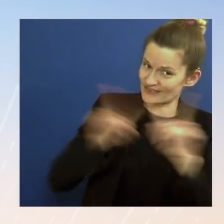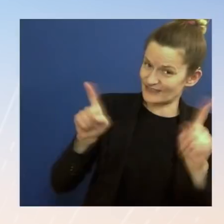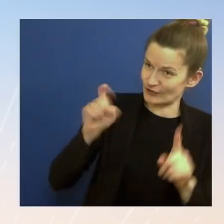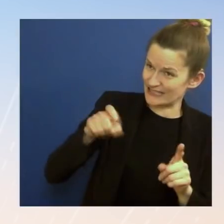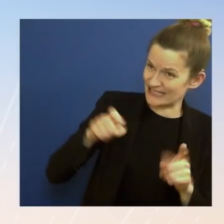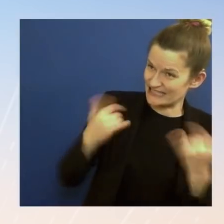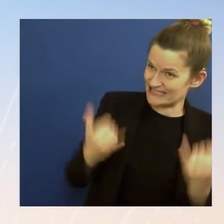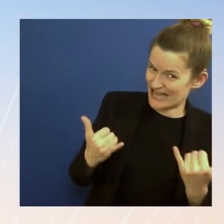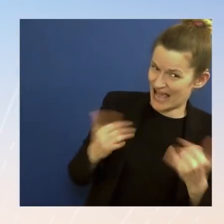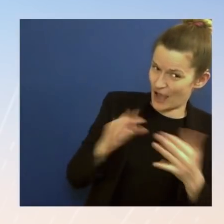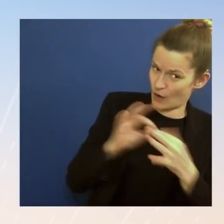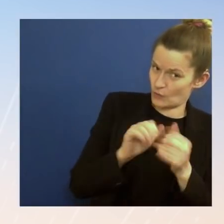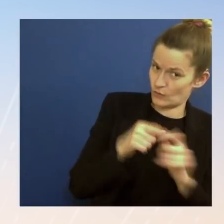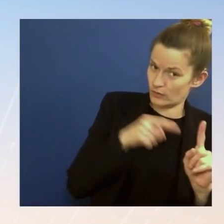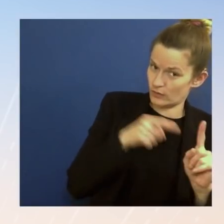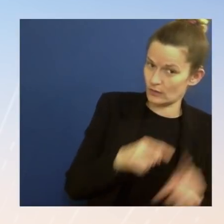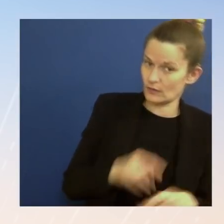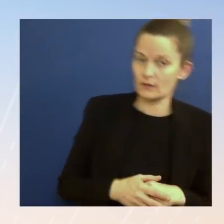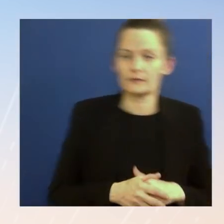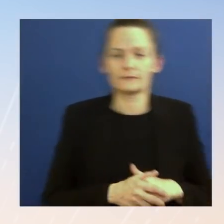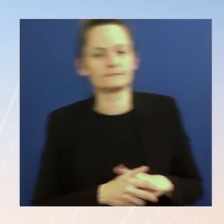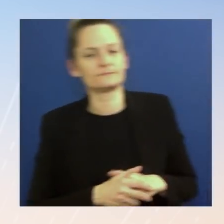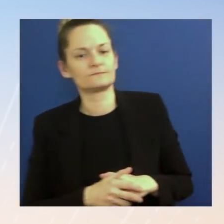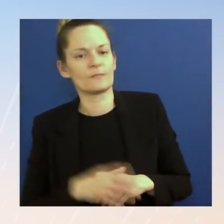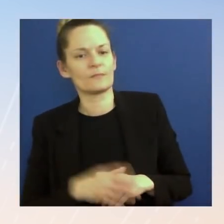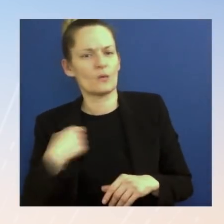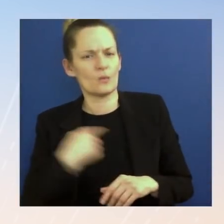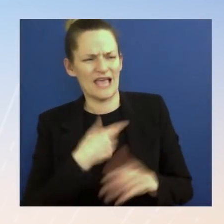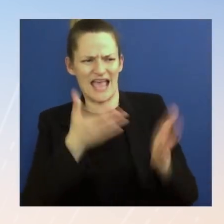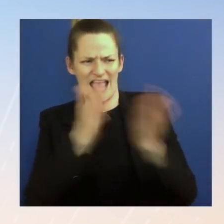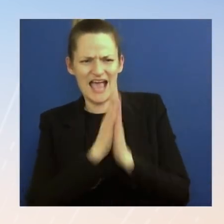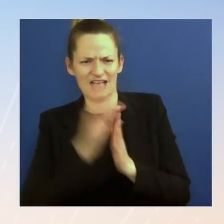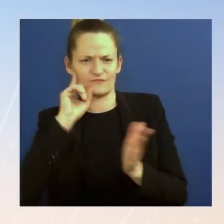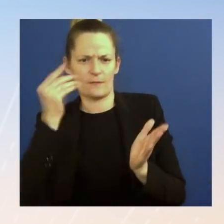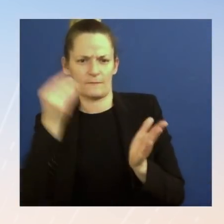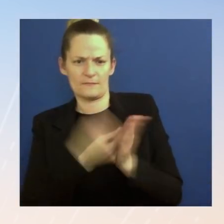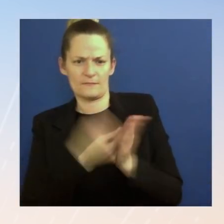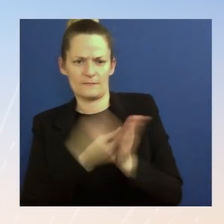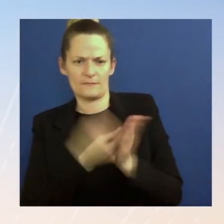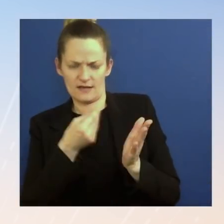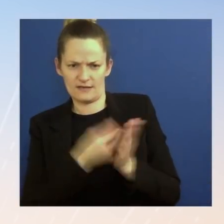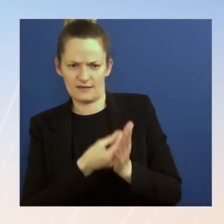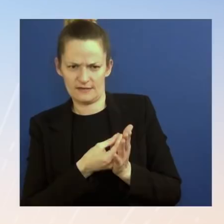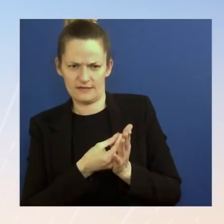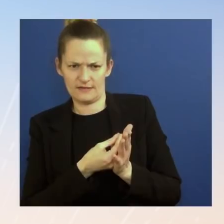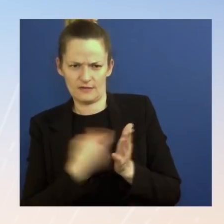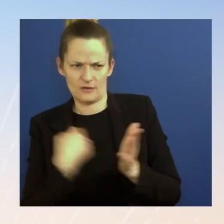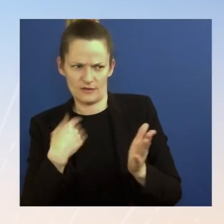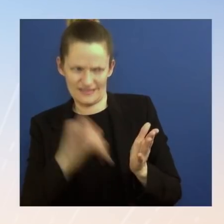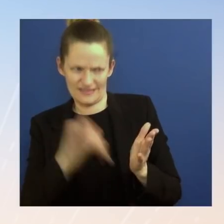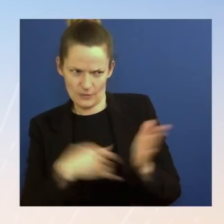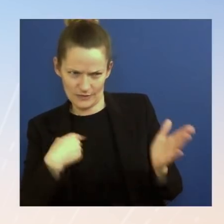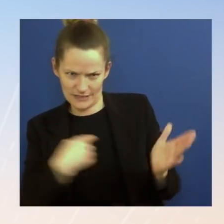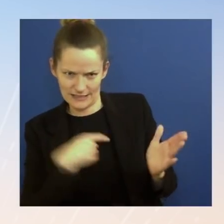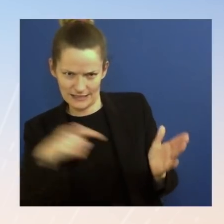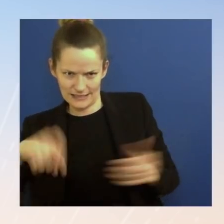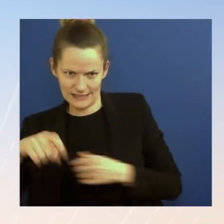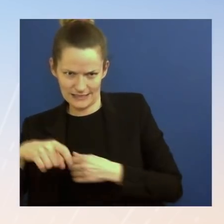that are going to start to come up soon in the coming -- in the coming weeks even, and in supporting a number of the programs